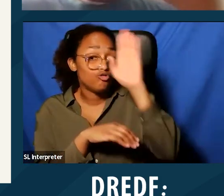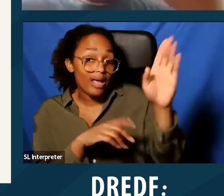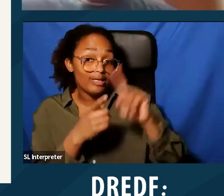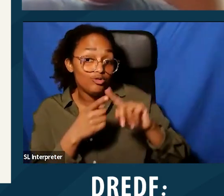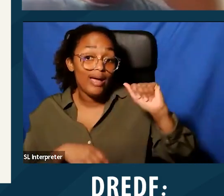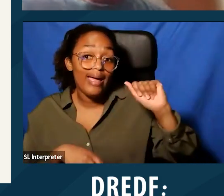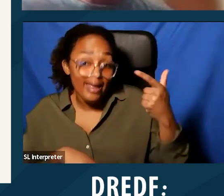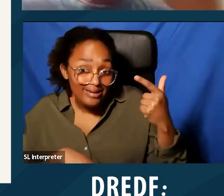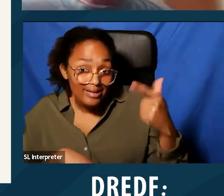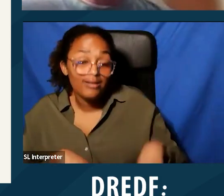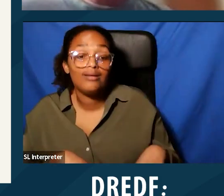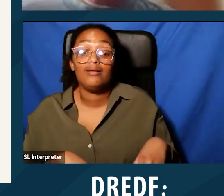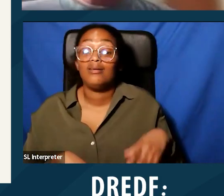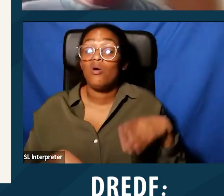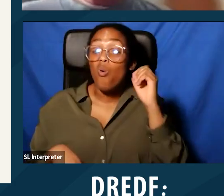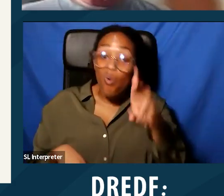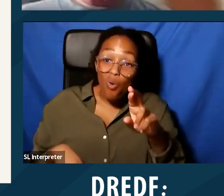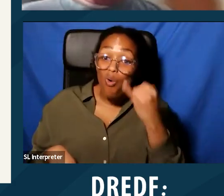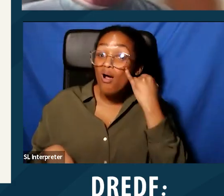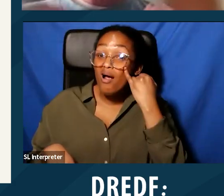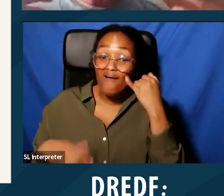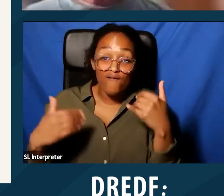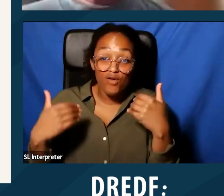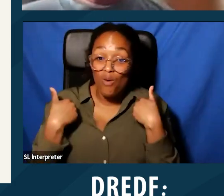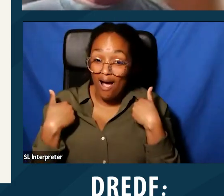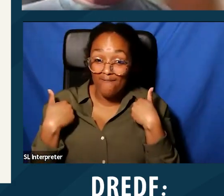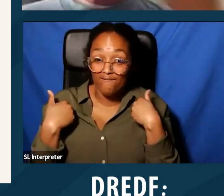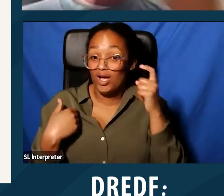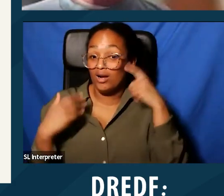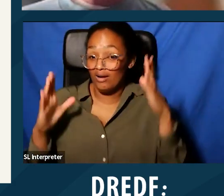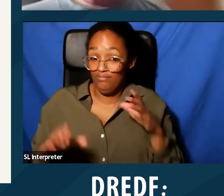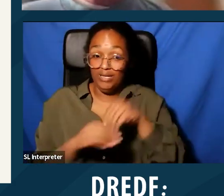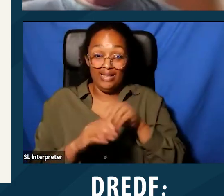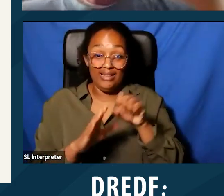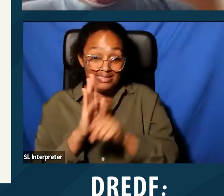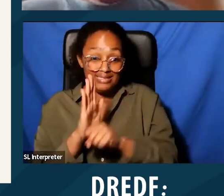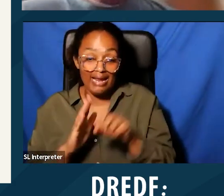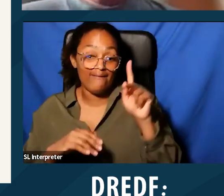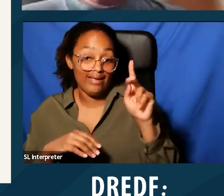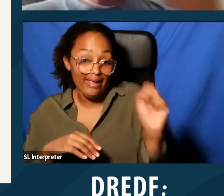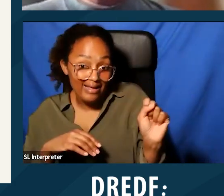in the State of Kansas would be friendly to us and so we would want to share. Please help